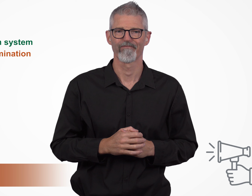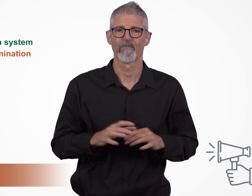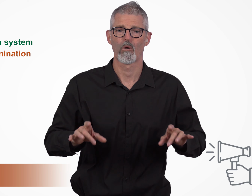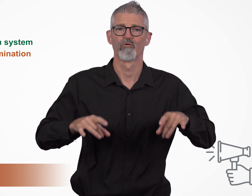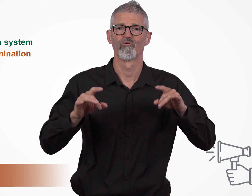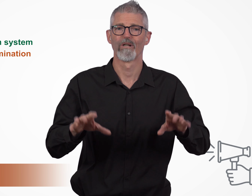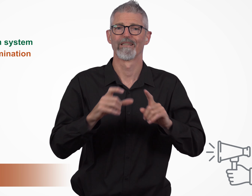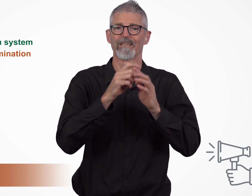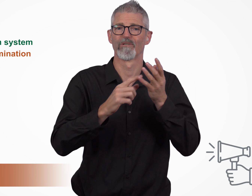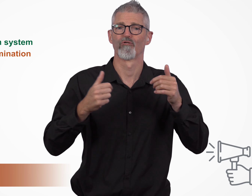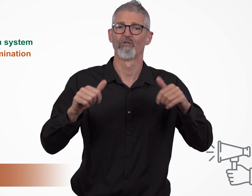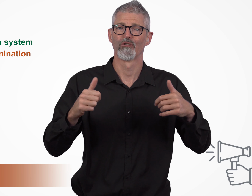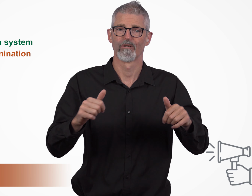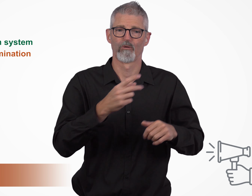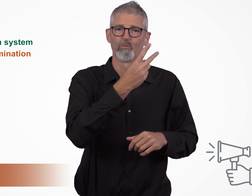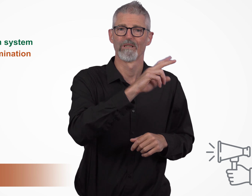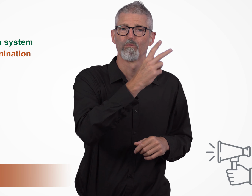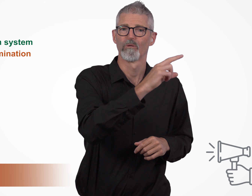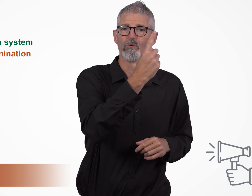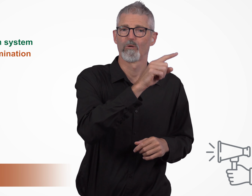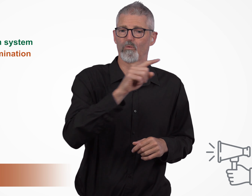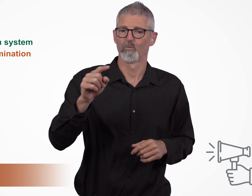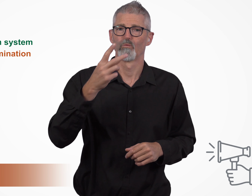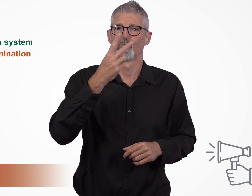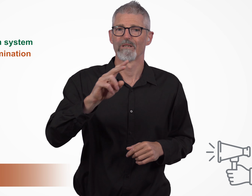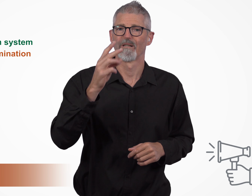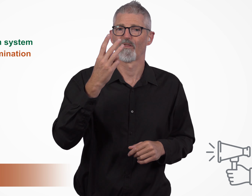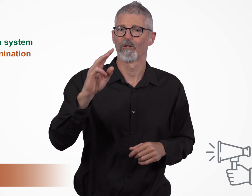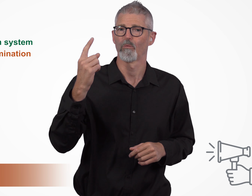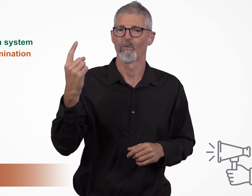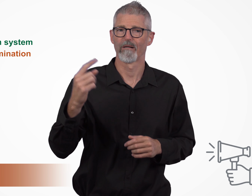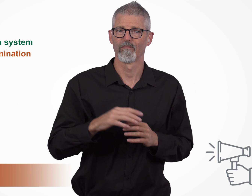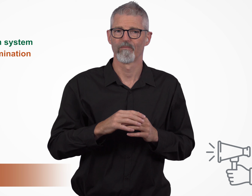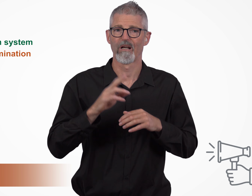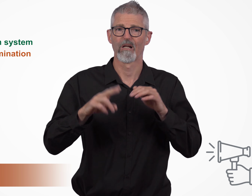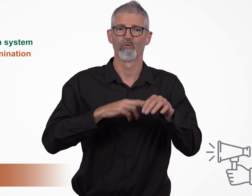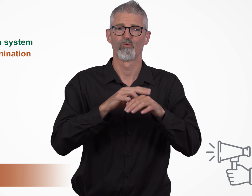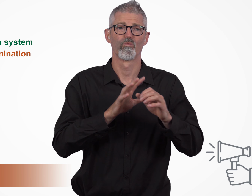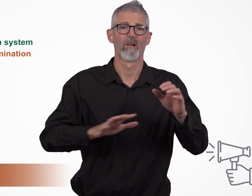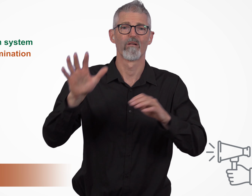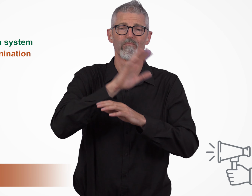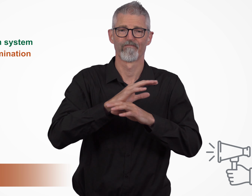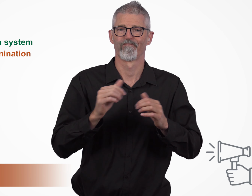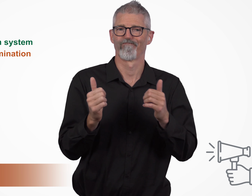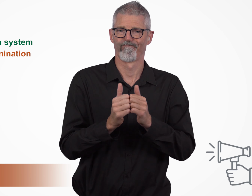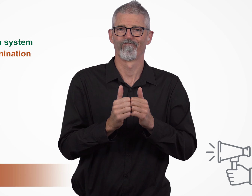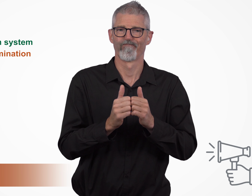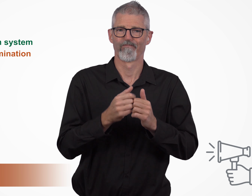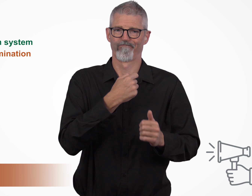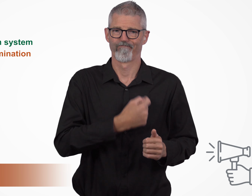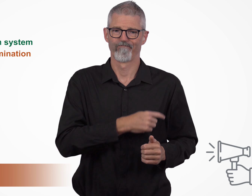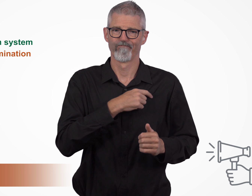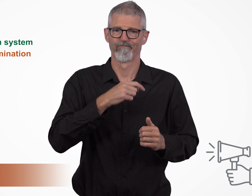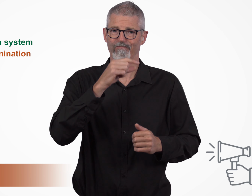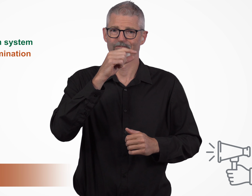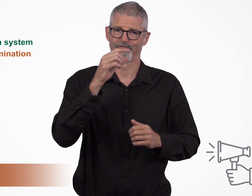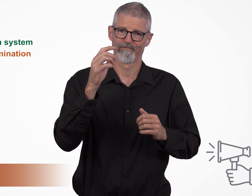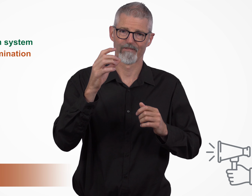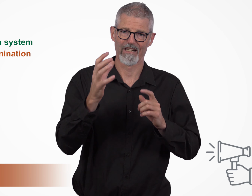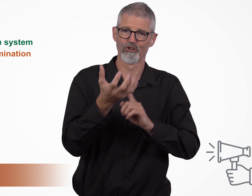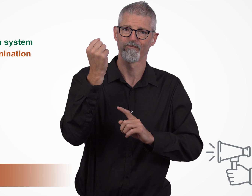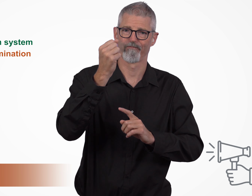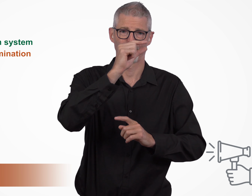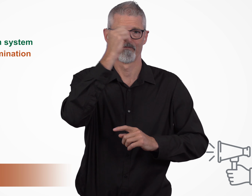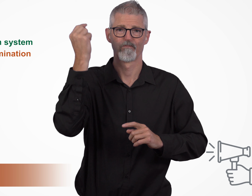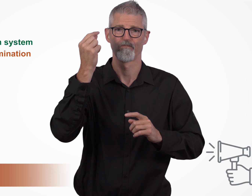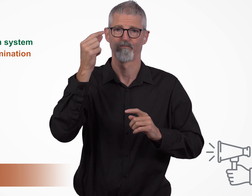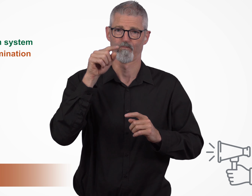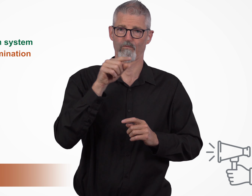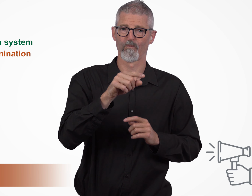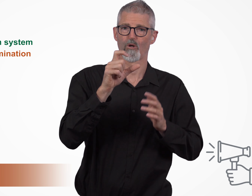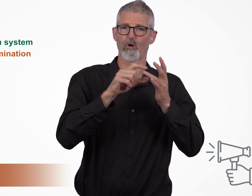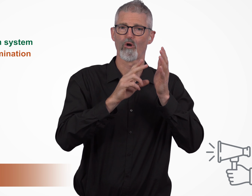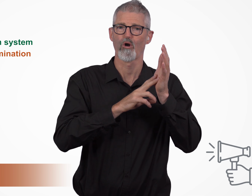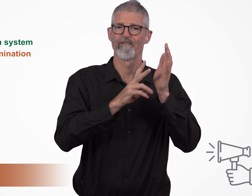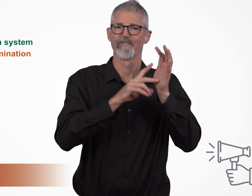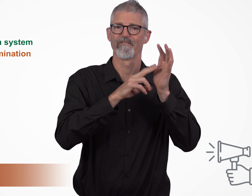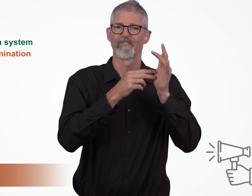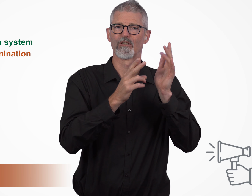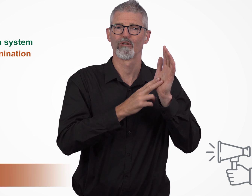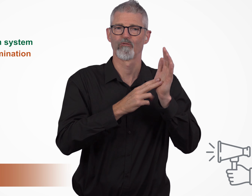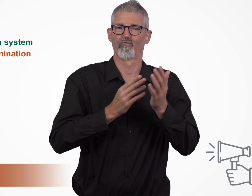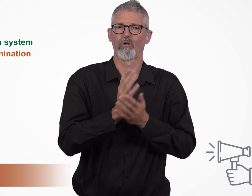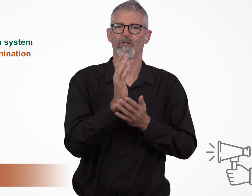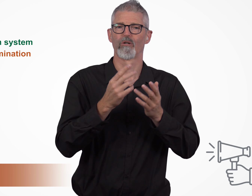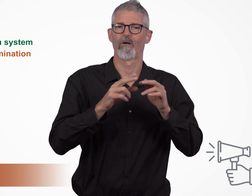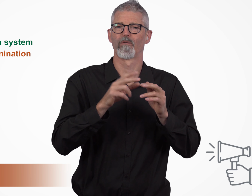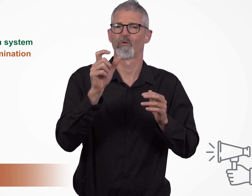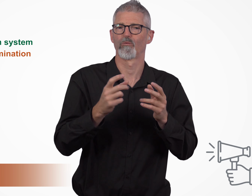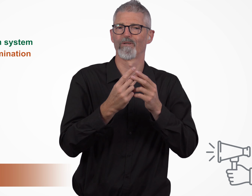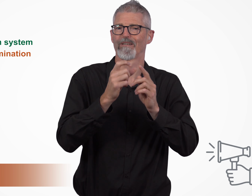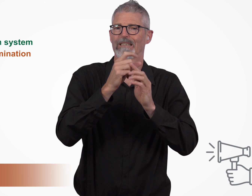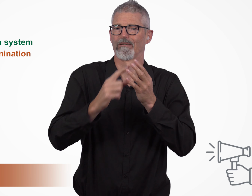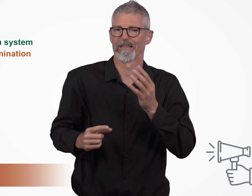Australia’s Disability Strategy 2021- 2031 is a nationally agreed commitment to undertake actions to realise CRPD,